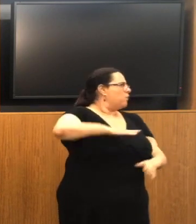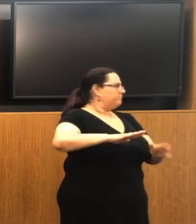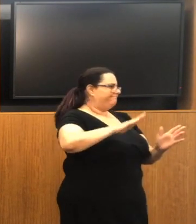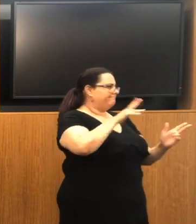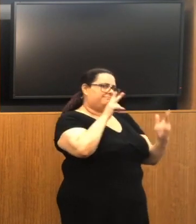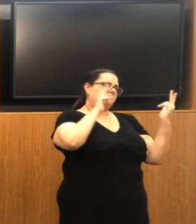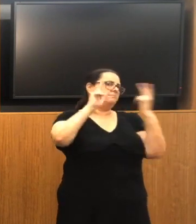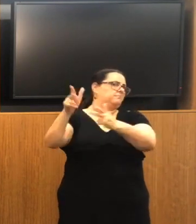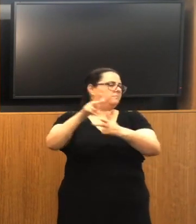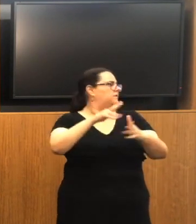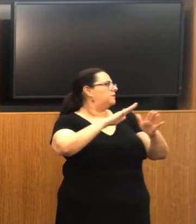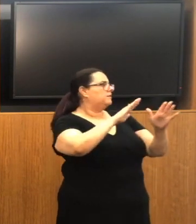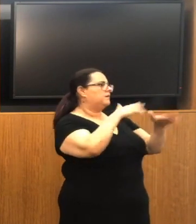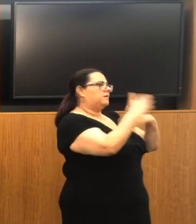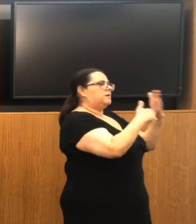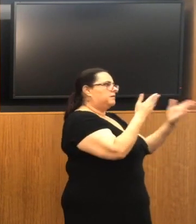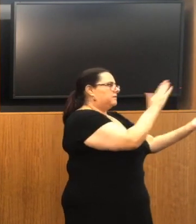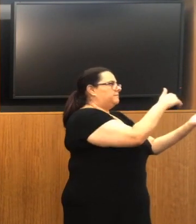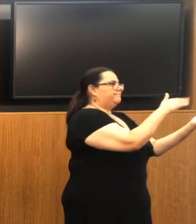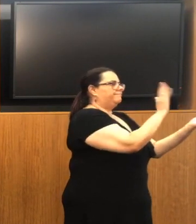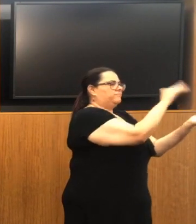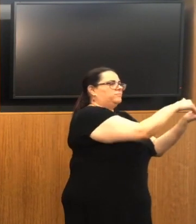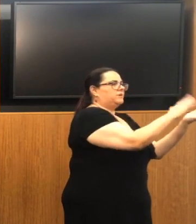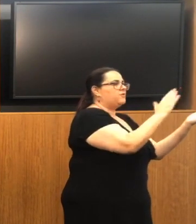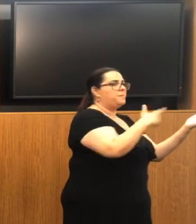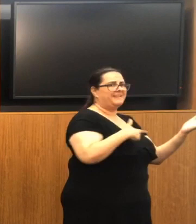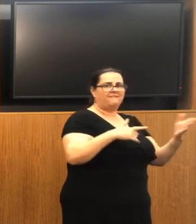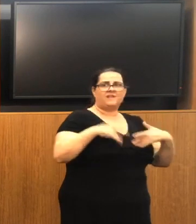Can you imagine not knowing if you're going to live tomorrow?